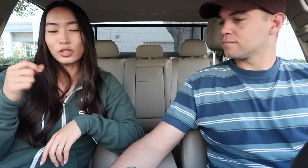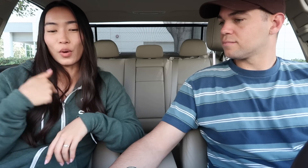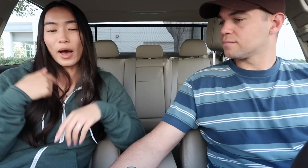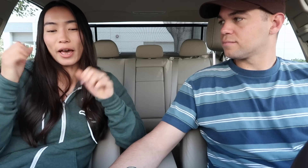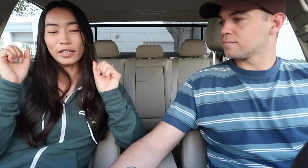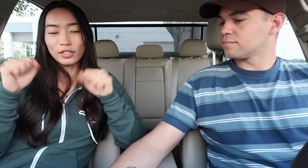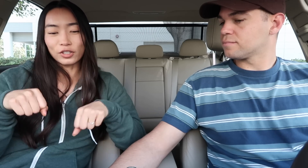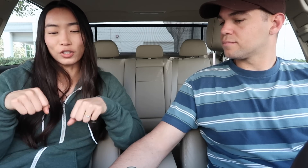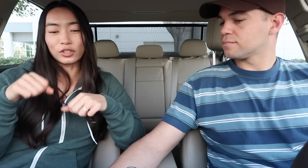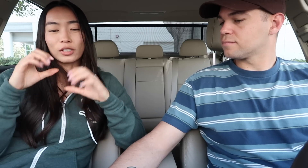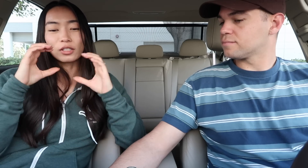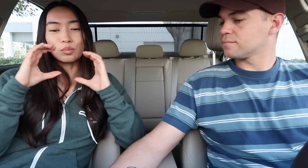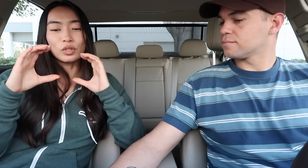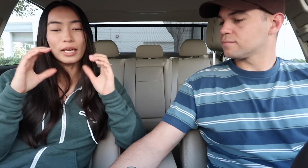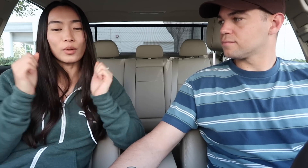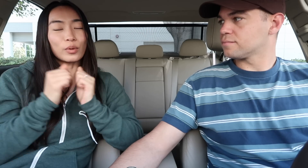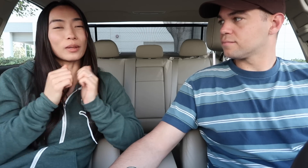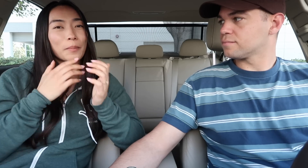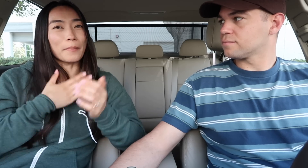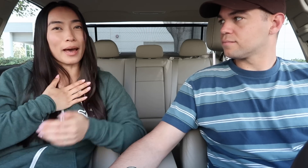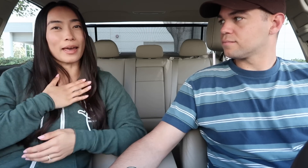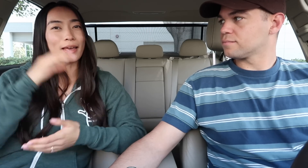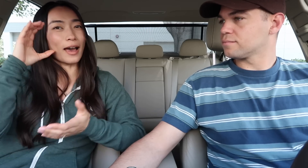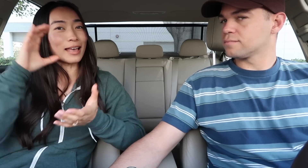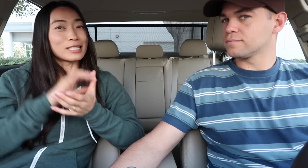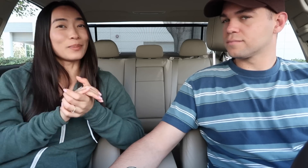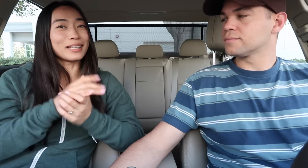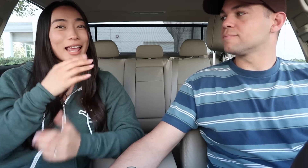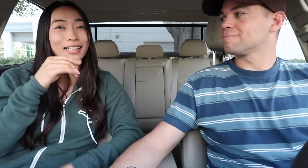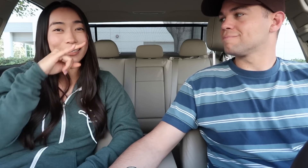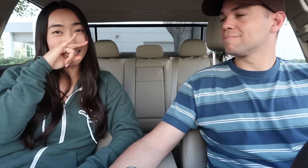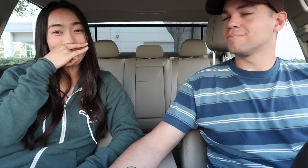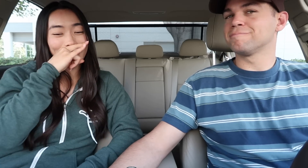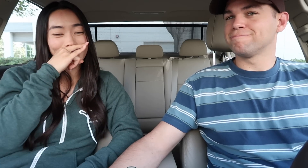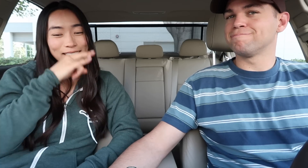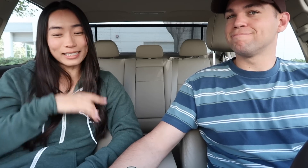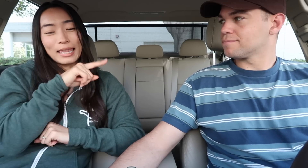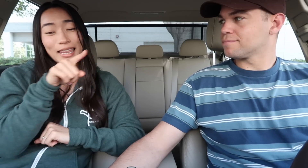so I could communicate with my husband and kids